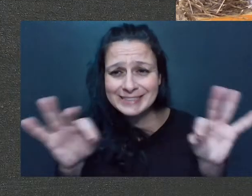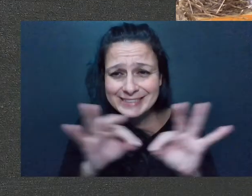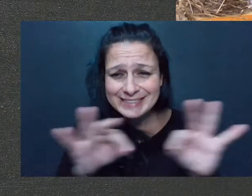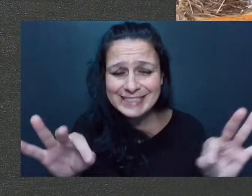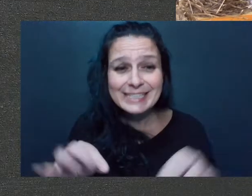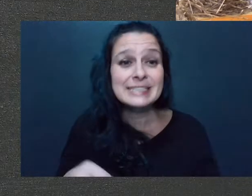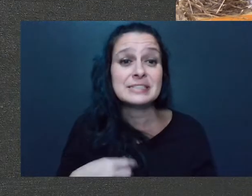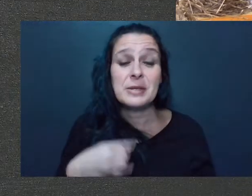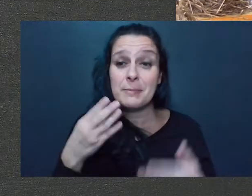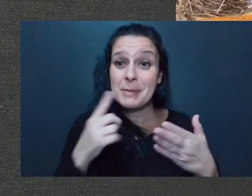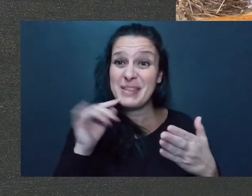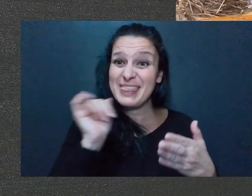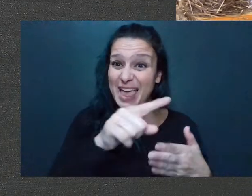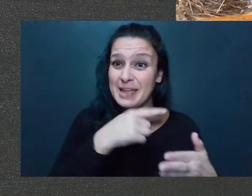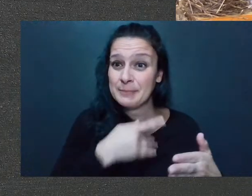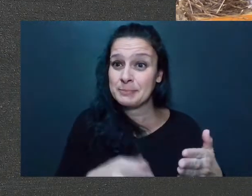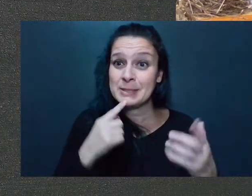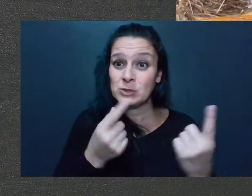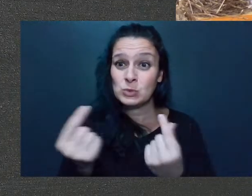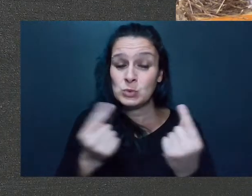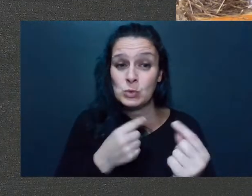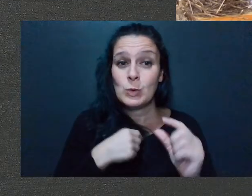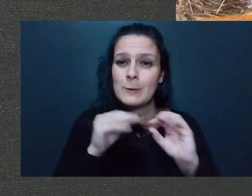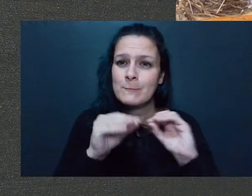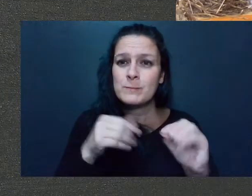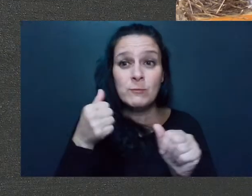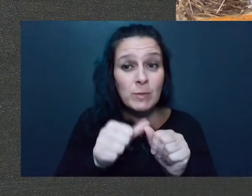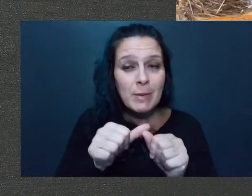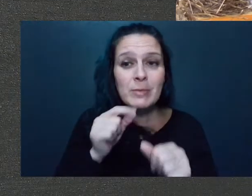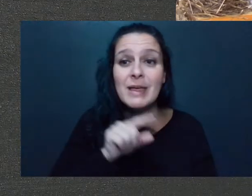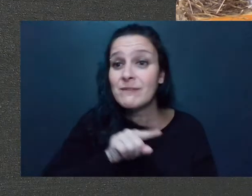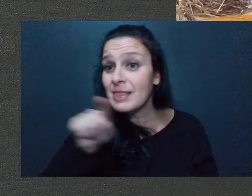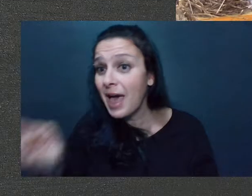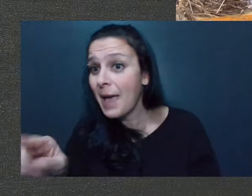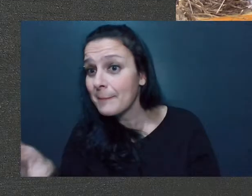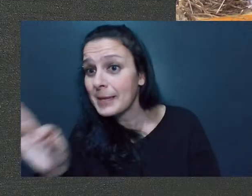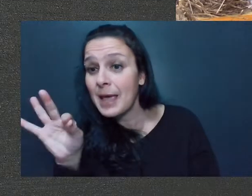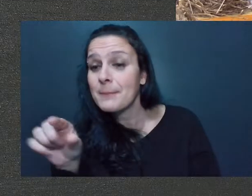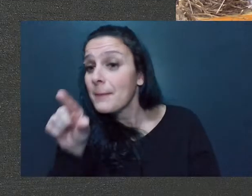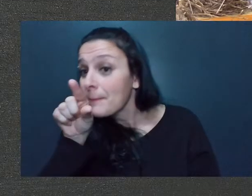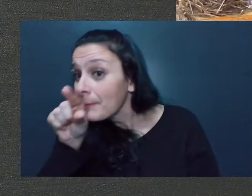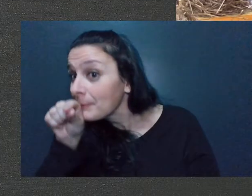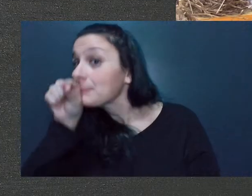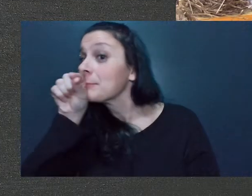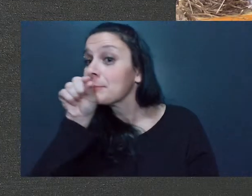And maybe this is how they do it. But remember they just keep bringing it back in their beaks.